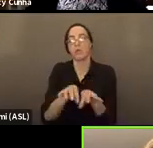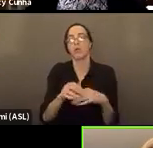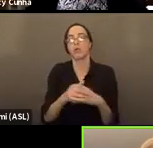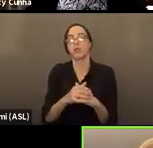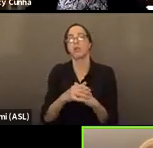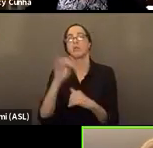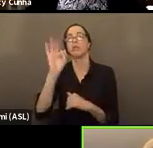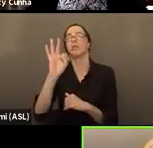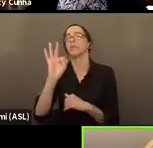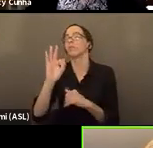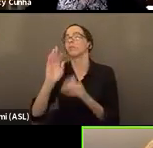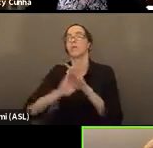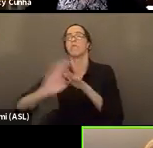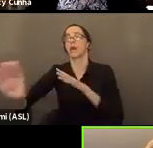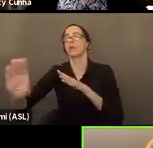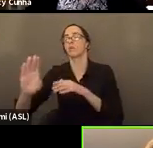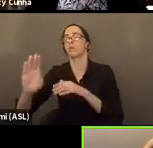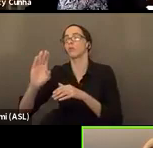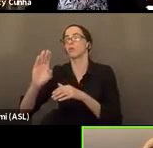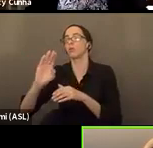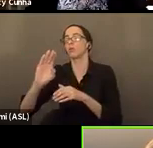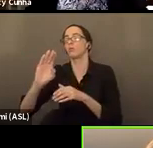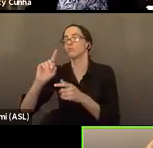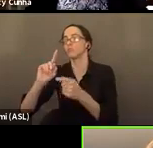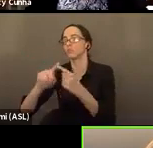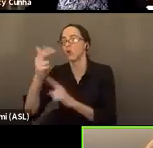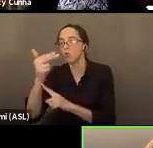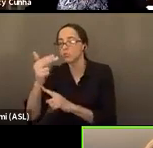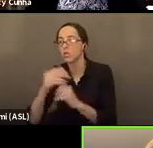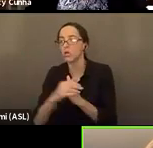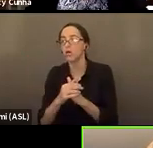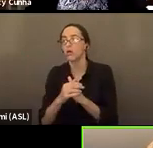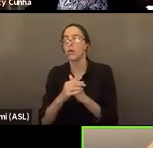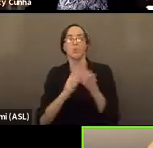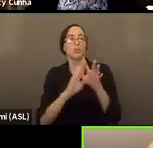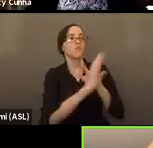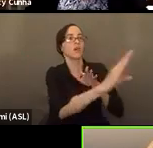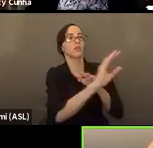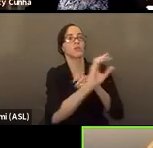you end up with a hotel voucher or whatever with friends you need to have that medication